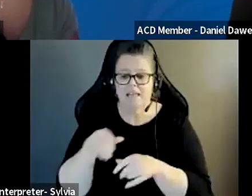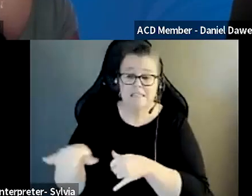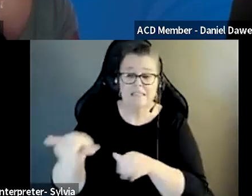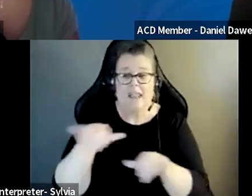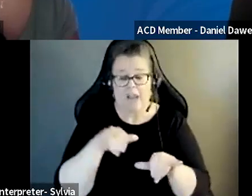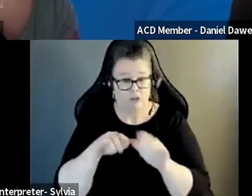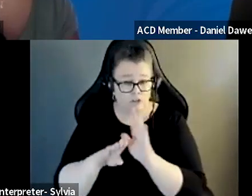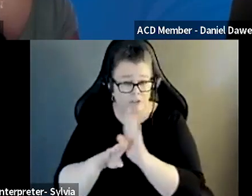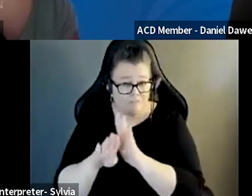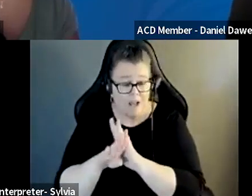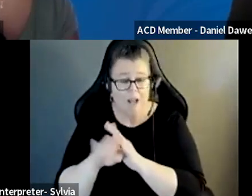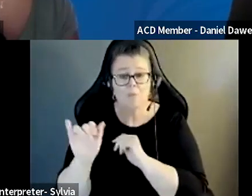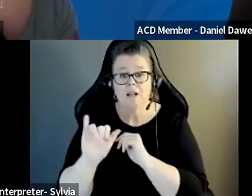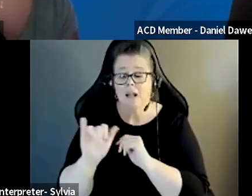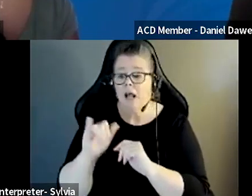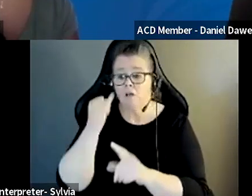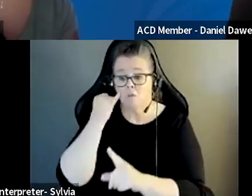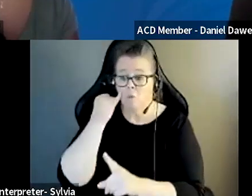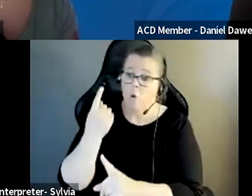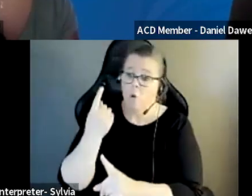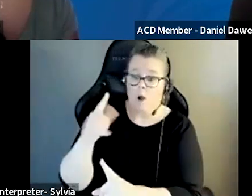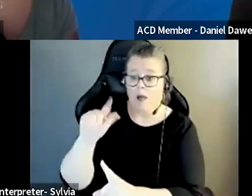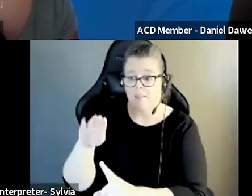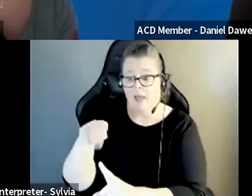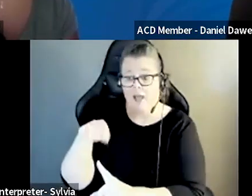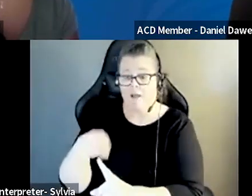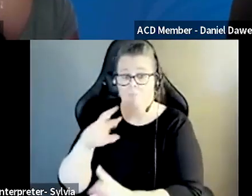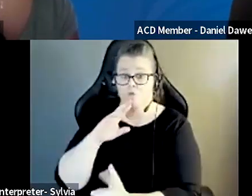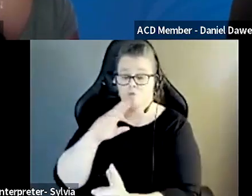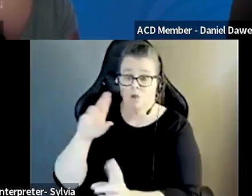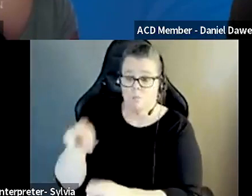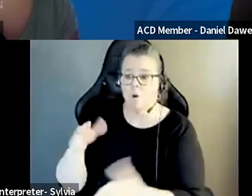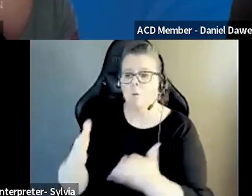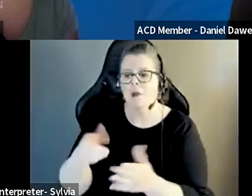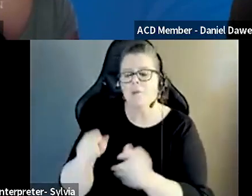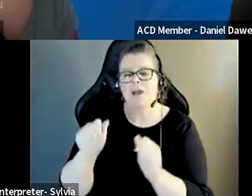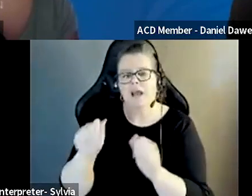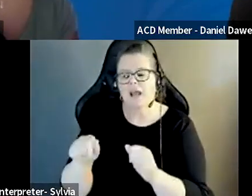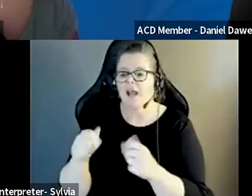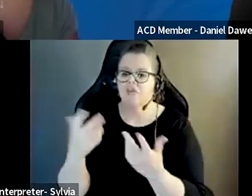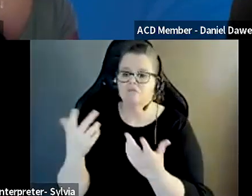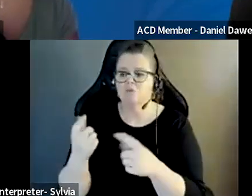laboratory that is reporting may be able to do an automatic query of that reporter, the person that --